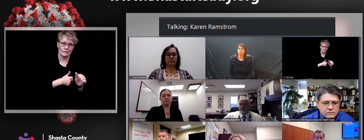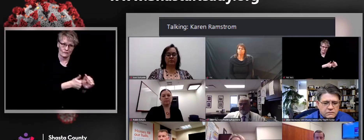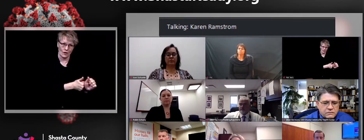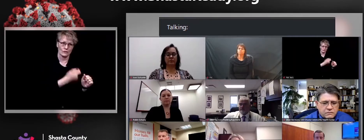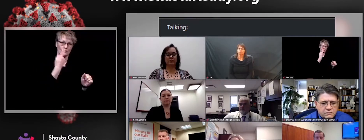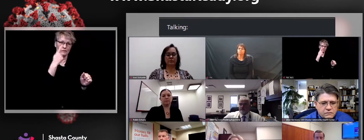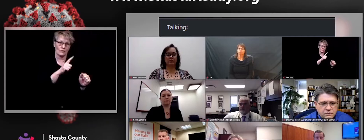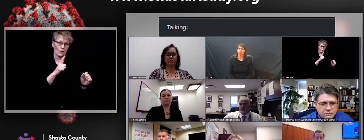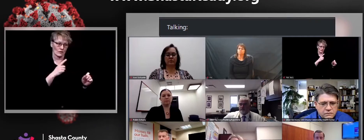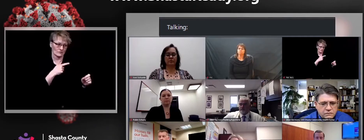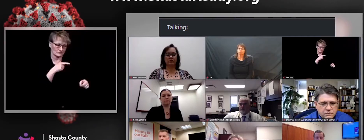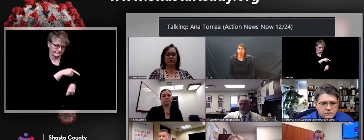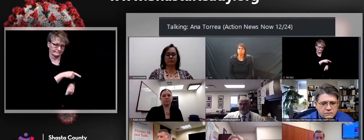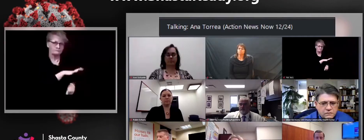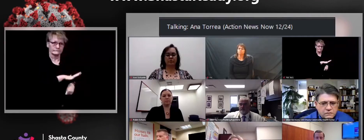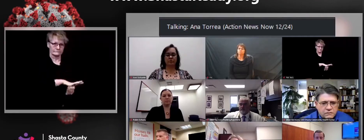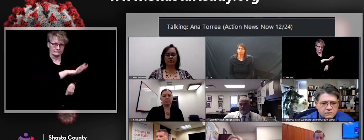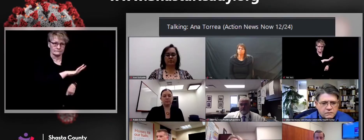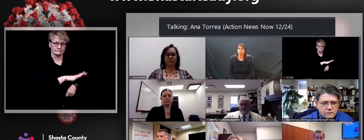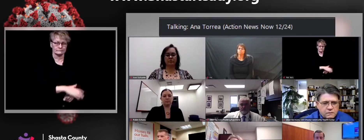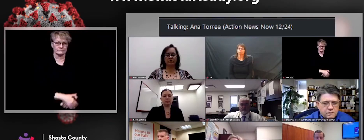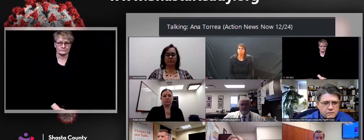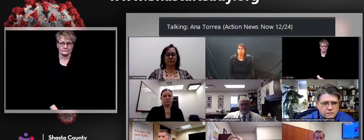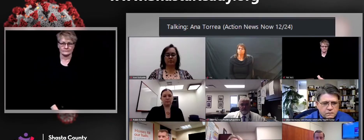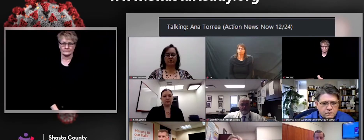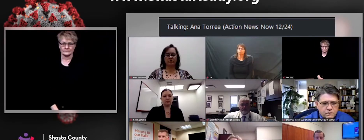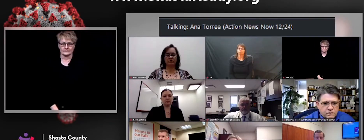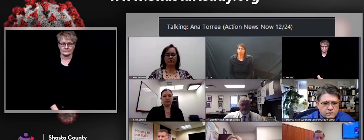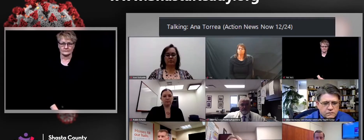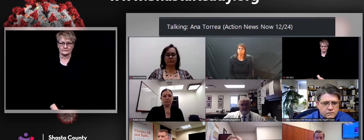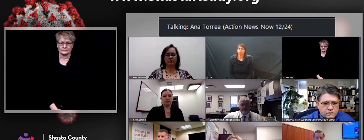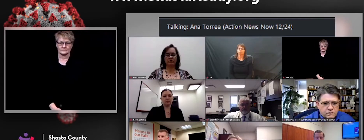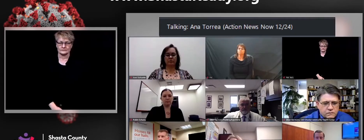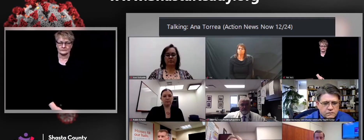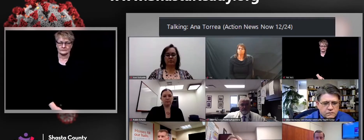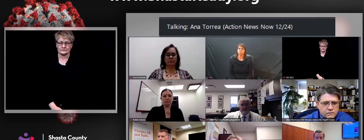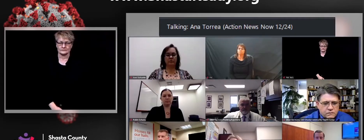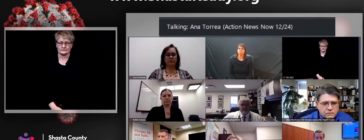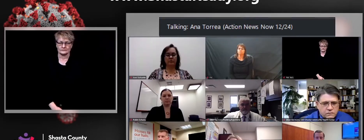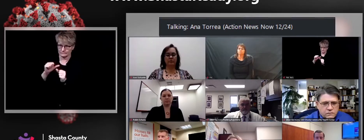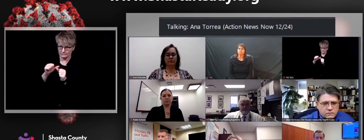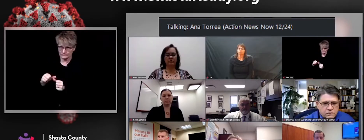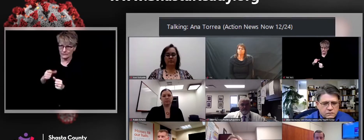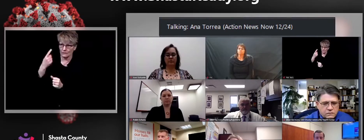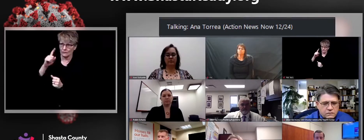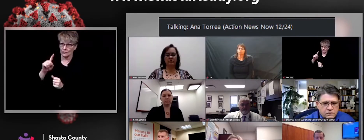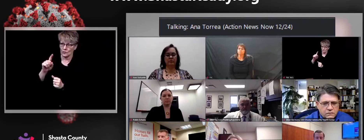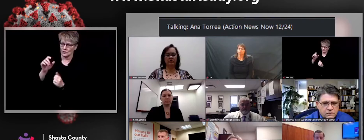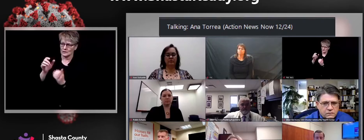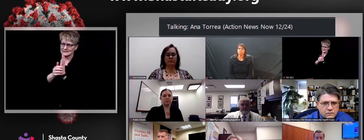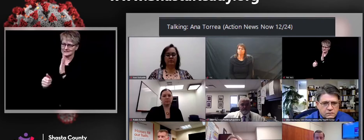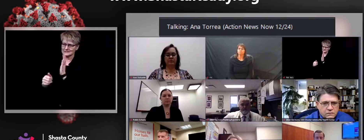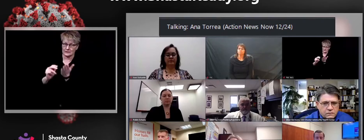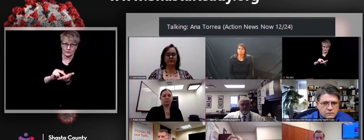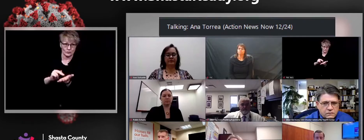So is, for skilled nursing facilities and those kinds of shared living spaces, does that mean,